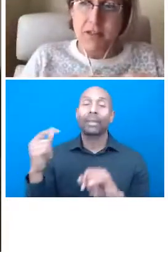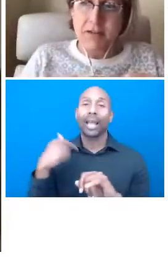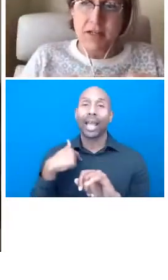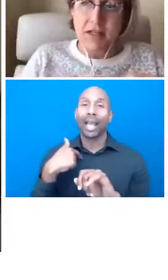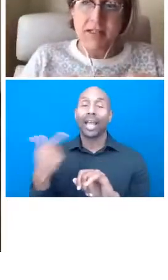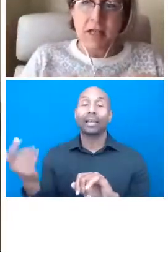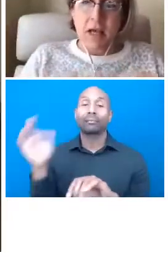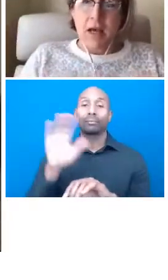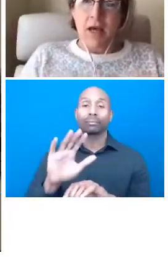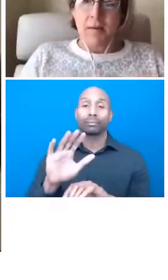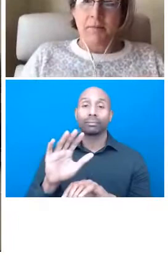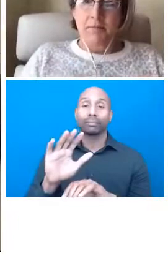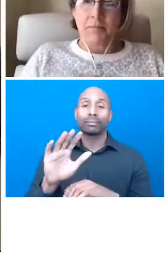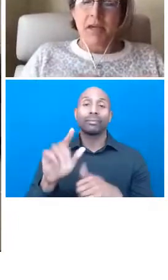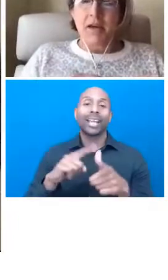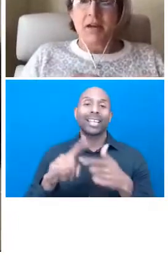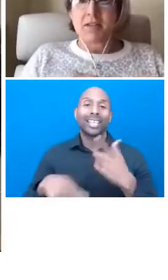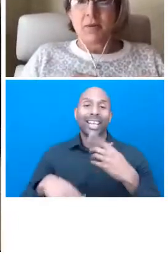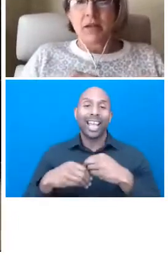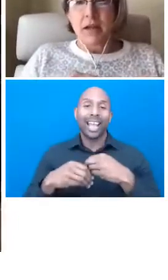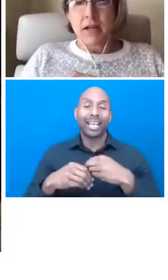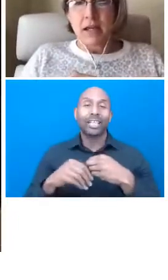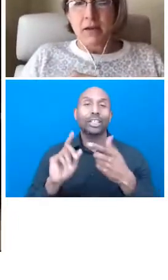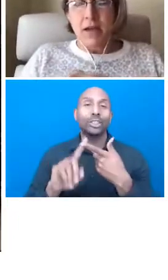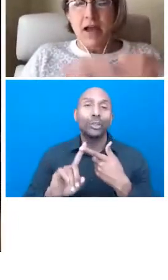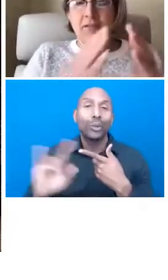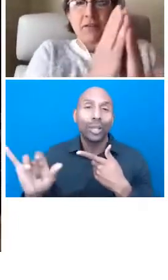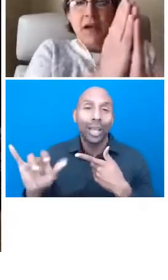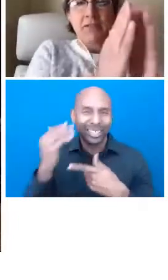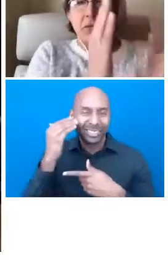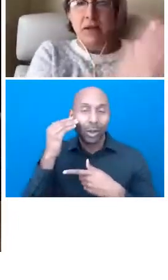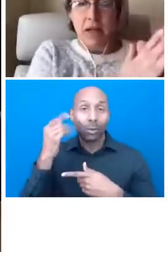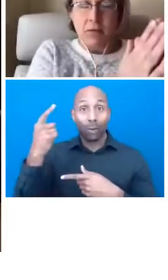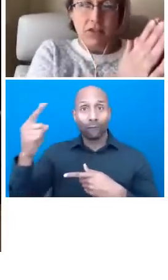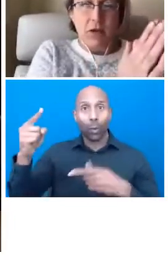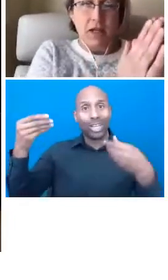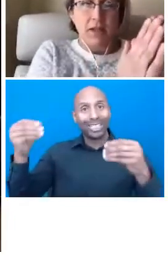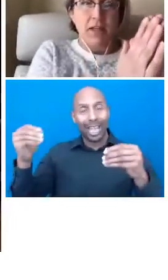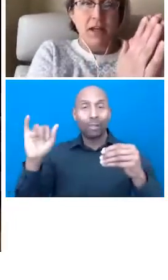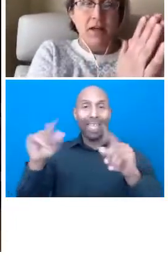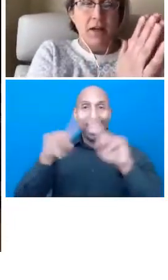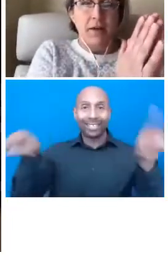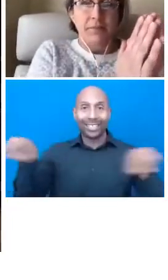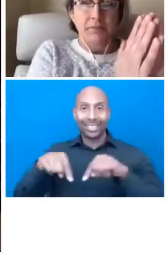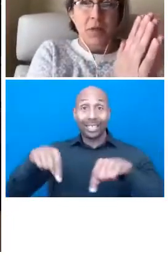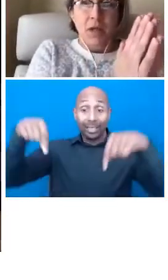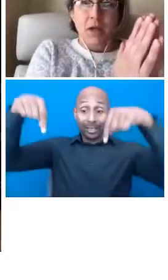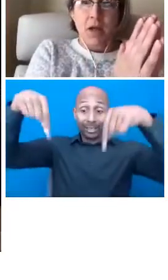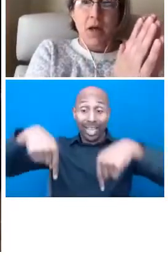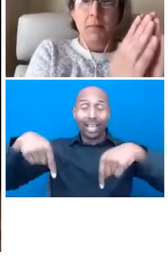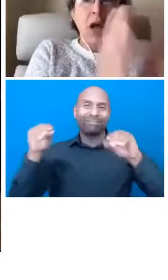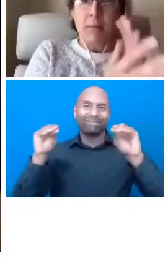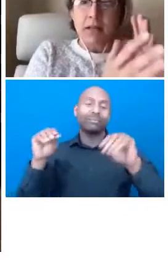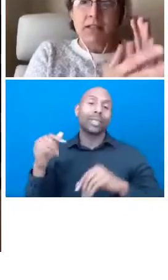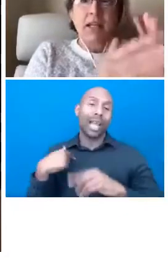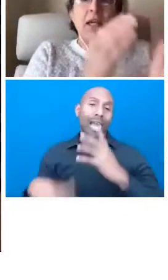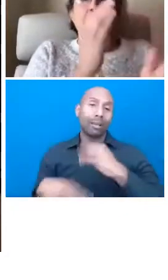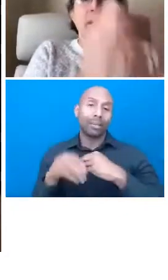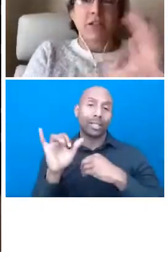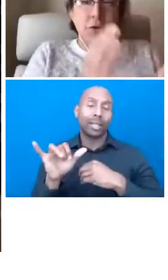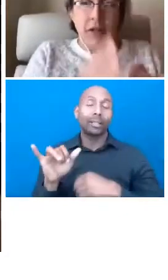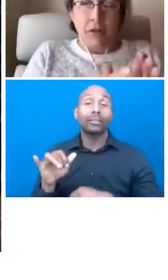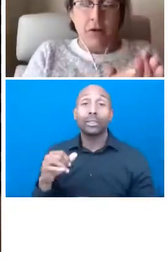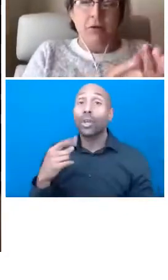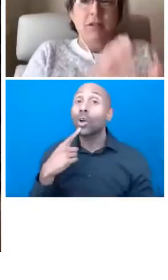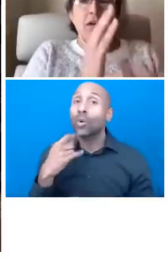signs because after redlining was created, then blockbusting and predatory loans and